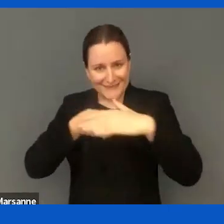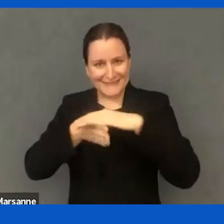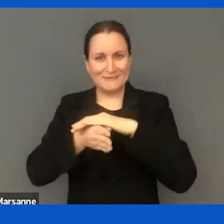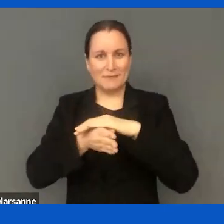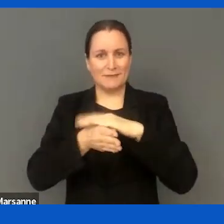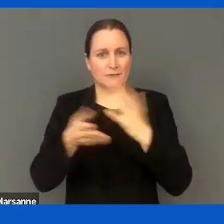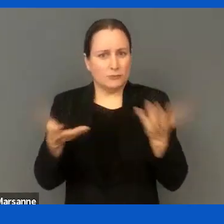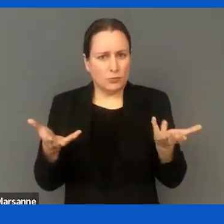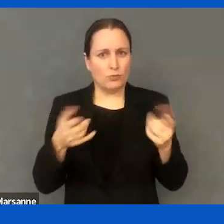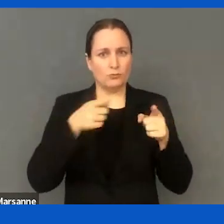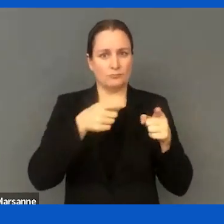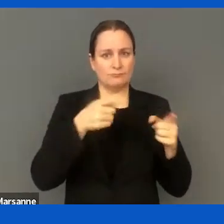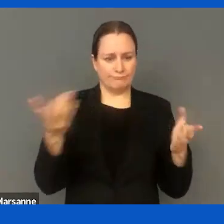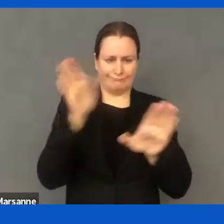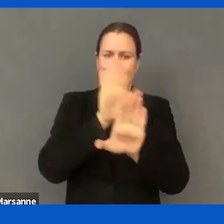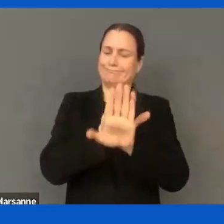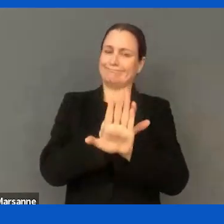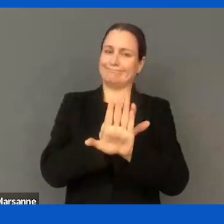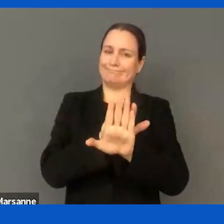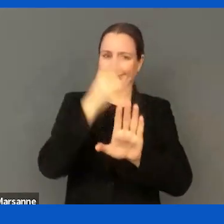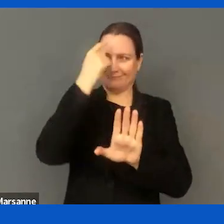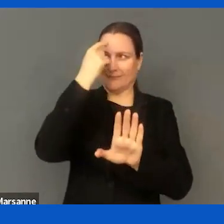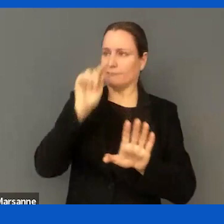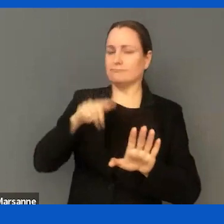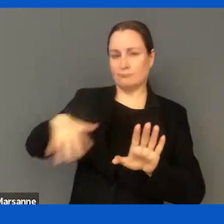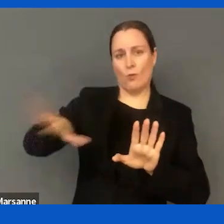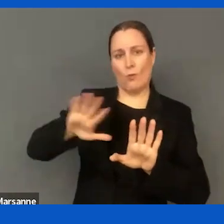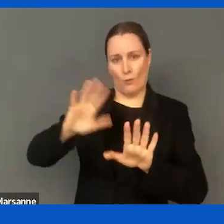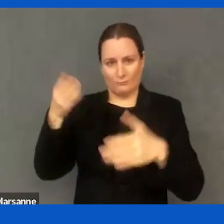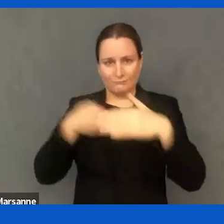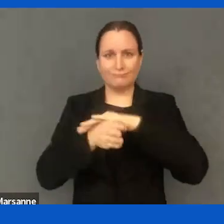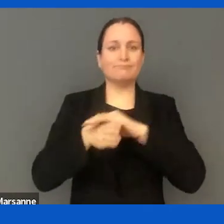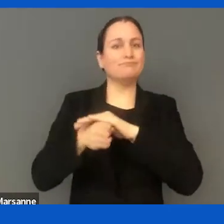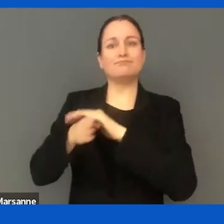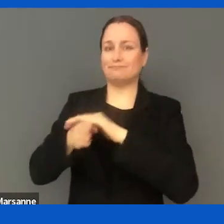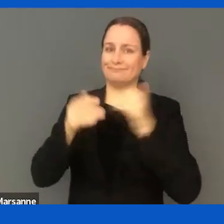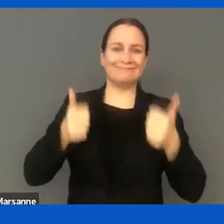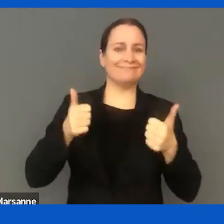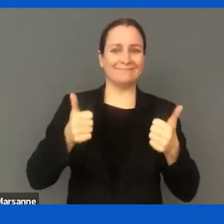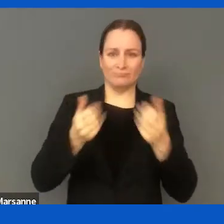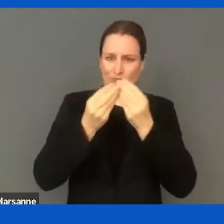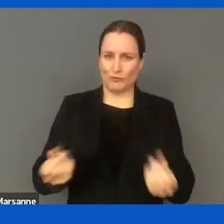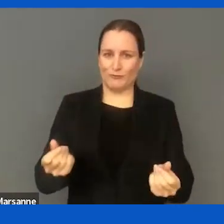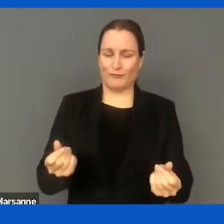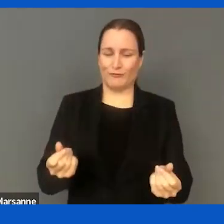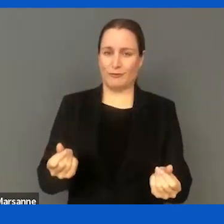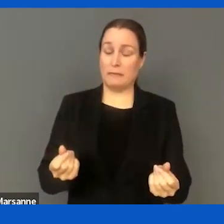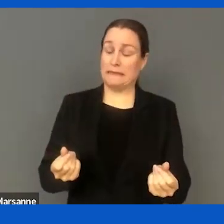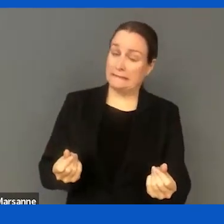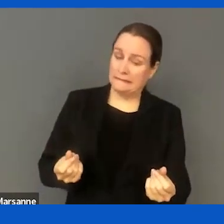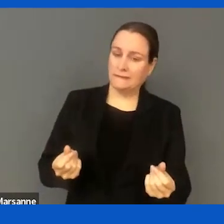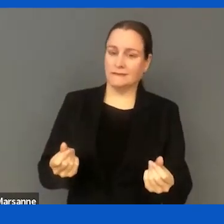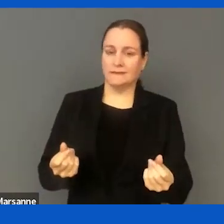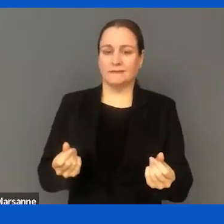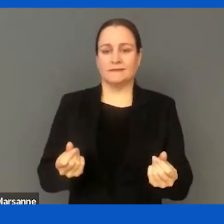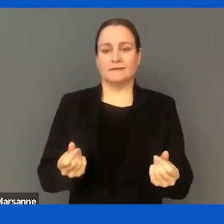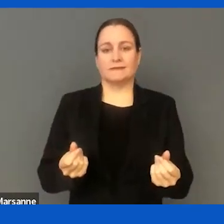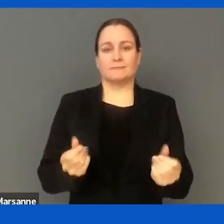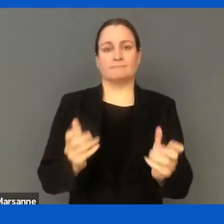about accessibility in with the solution. But the problem is that this became a permanent bridge.